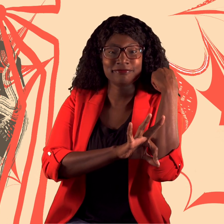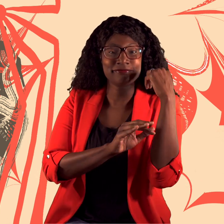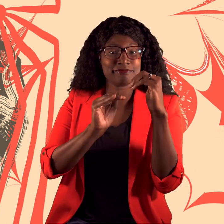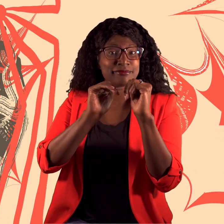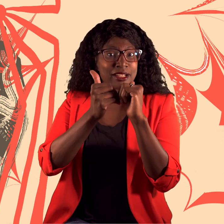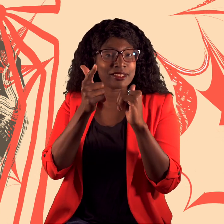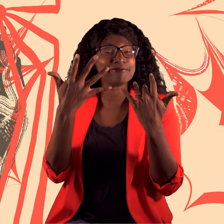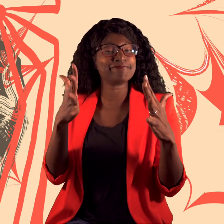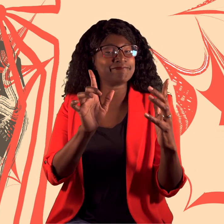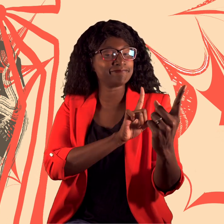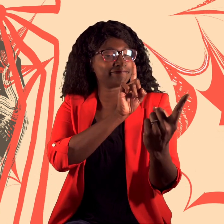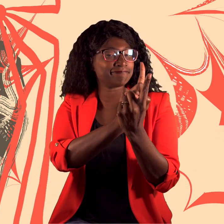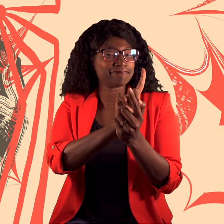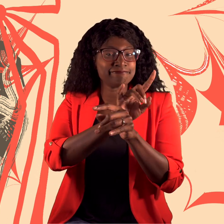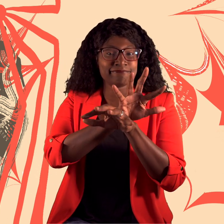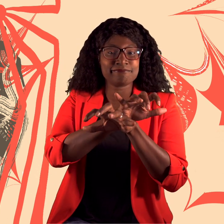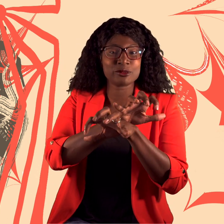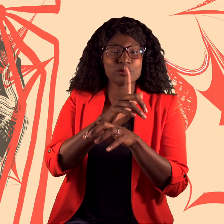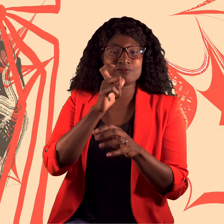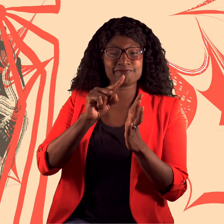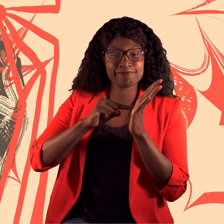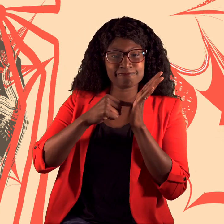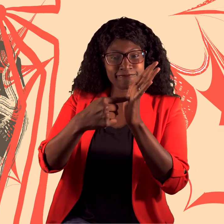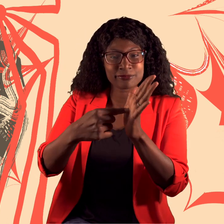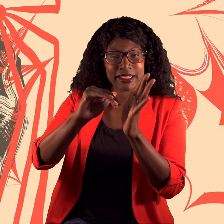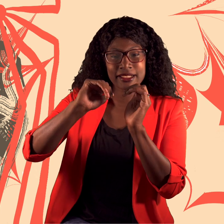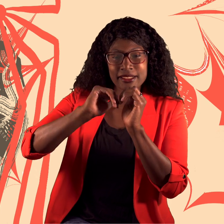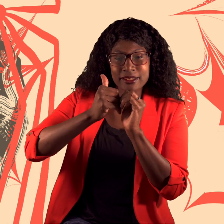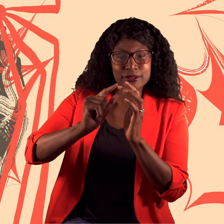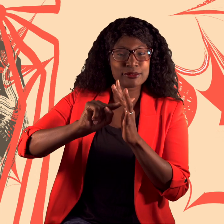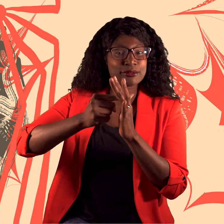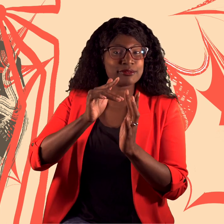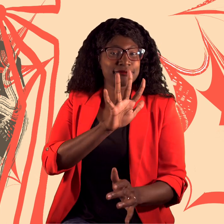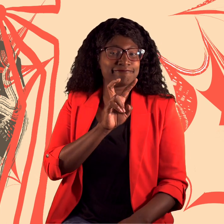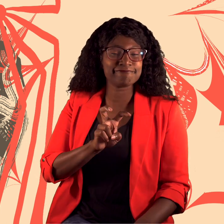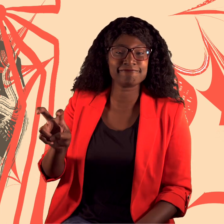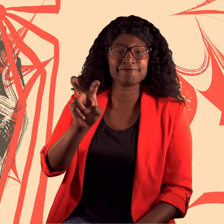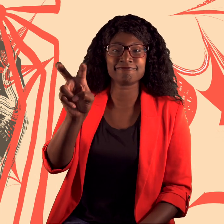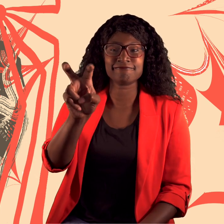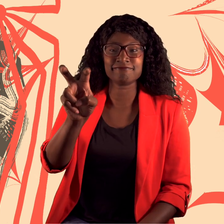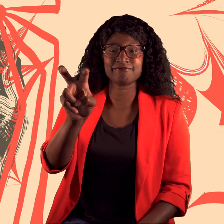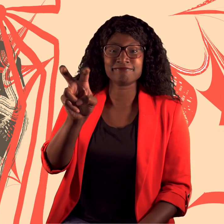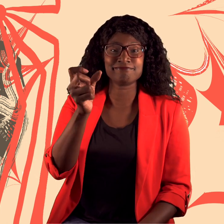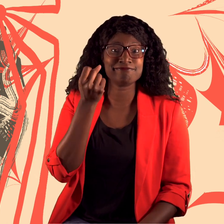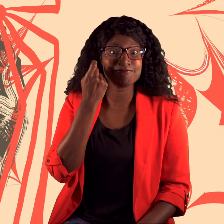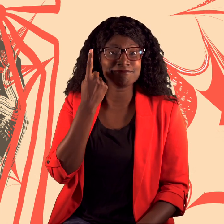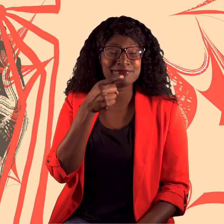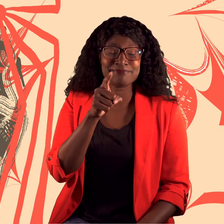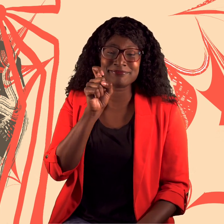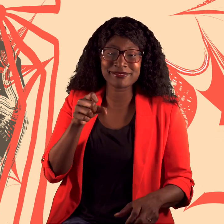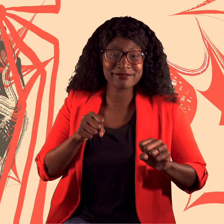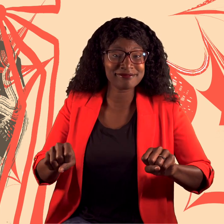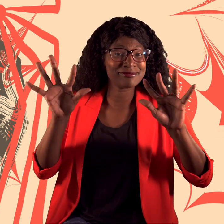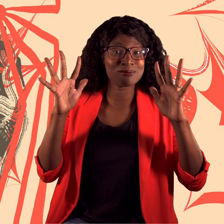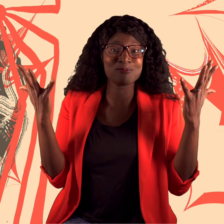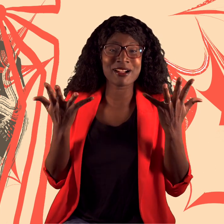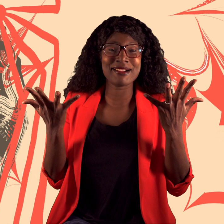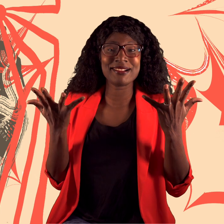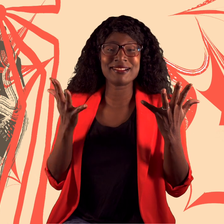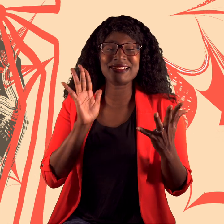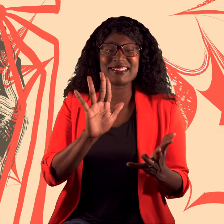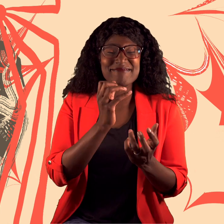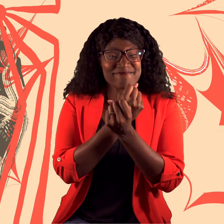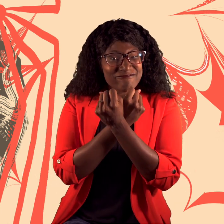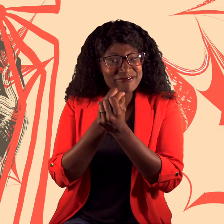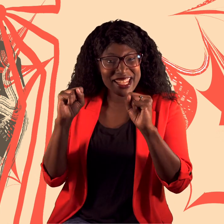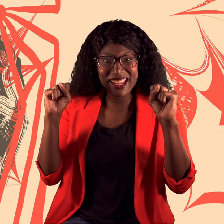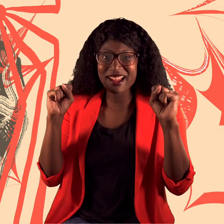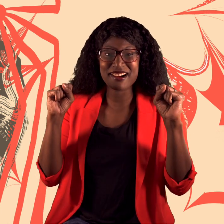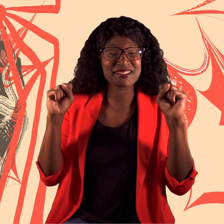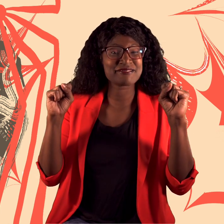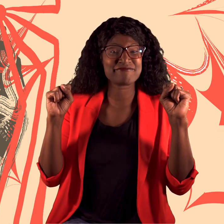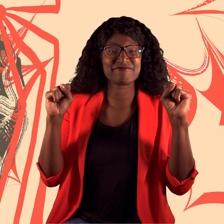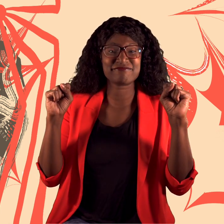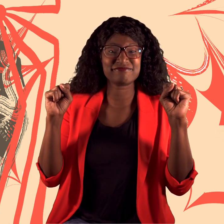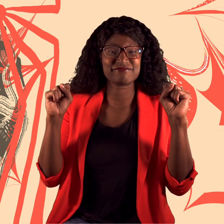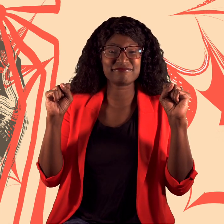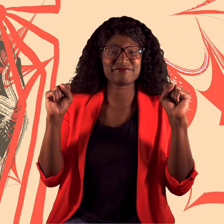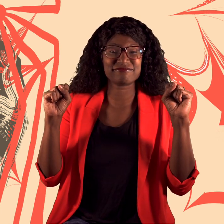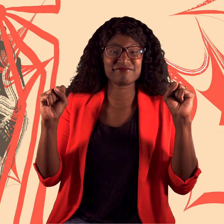When he meets a Spider who sets him on the journey, Ginnal faces the cost of freedom.